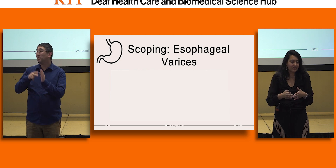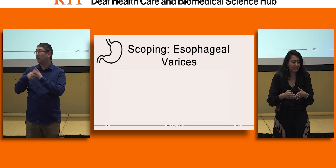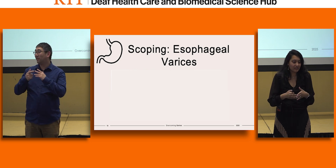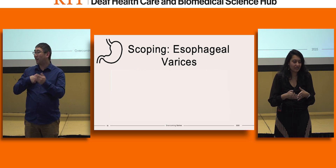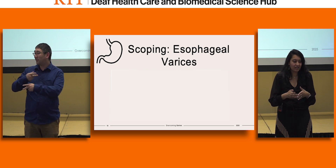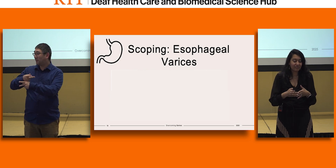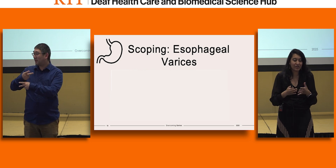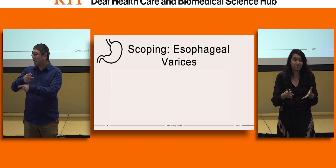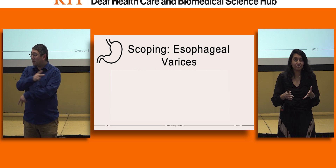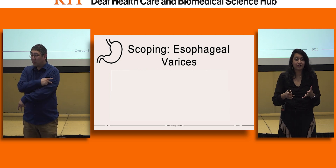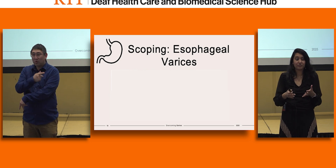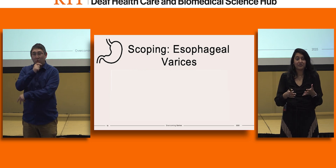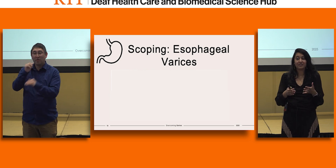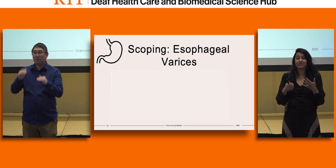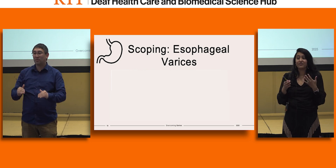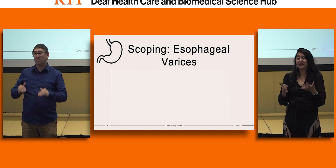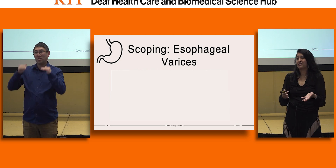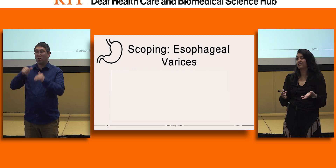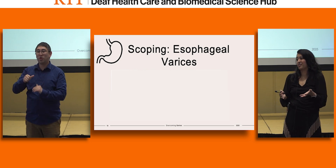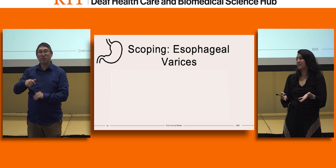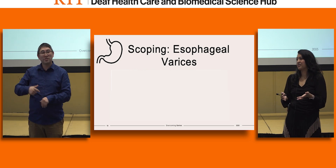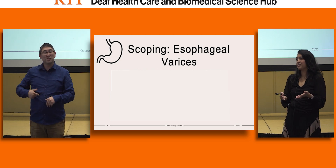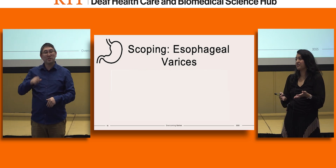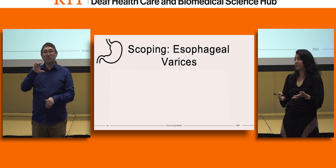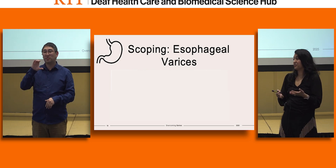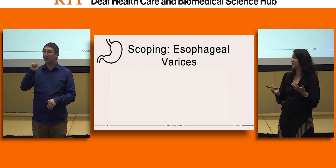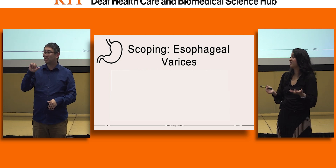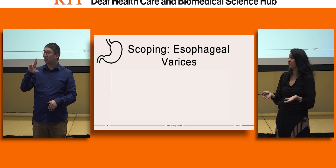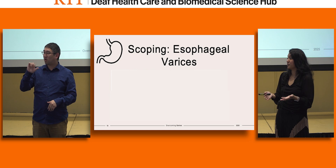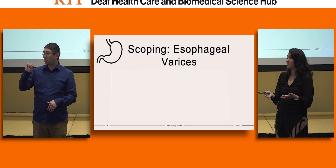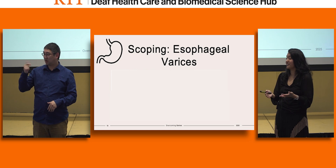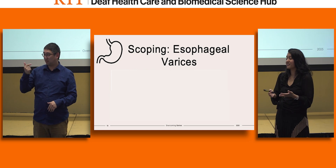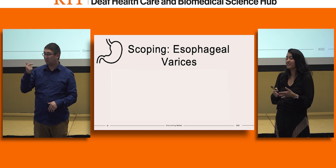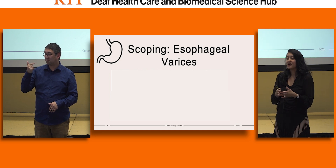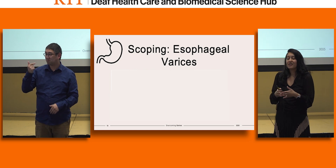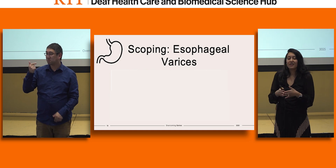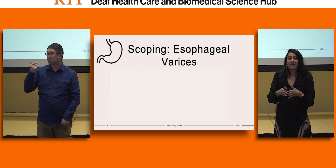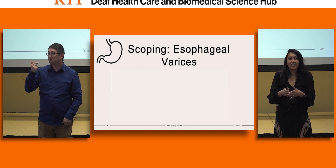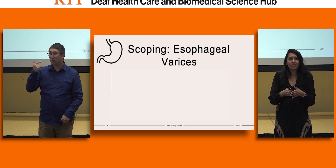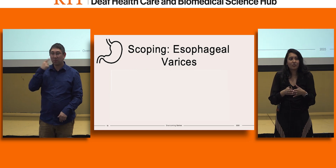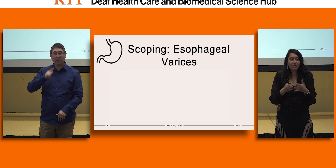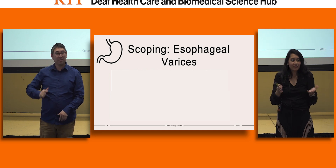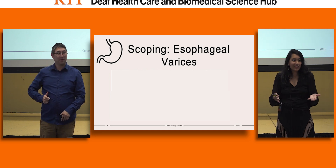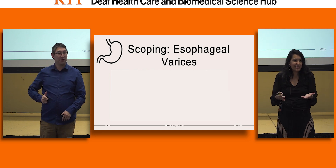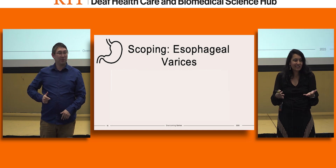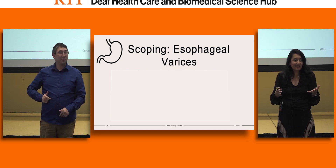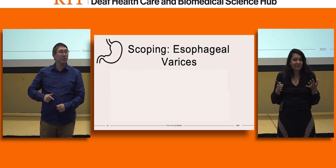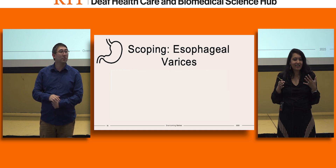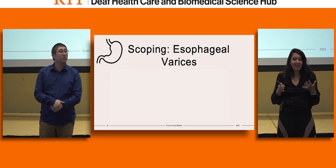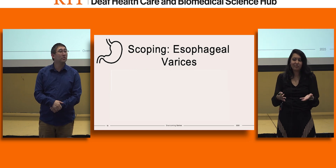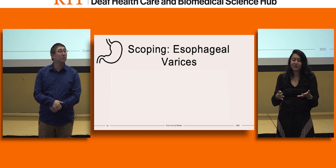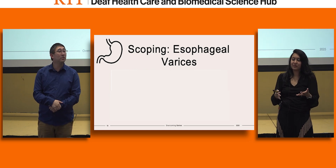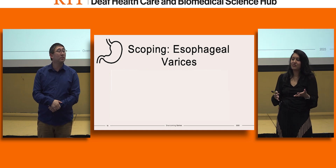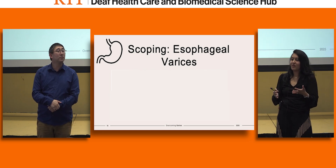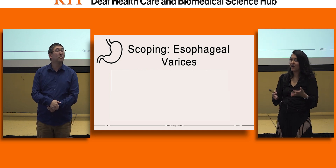I take care of patients with advanced scarring in the liver, cirrhosis. And one of the things that can happen